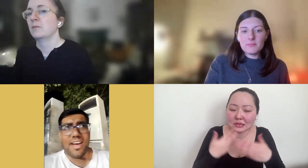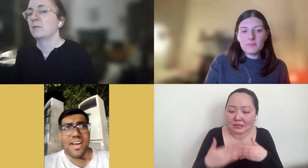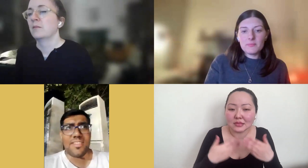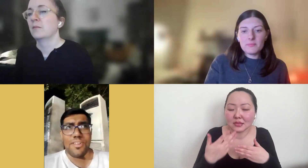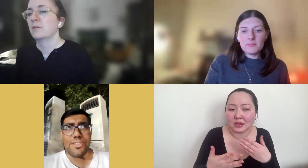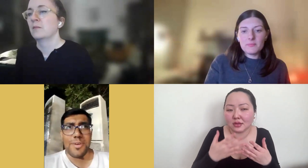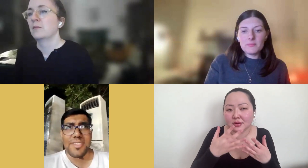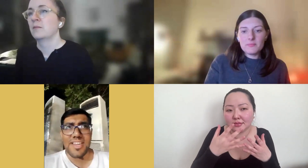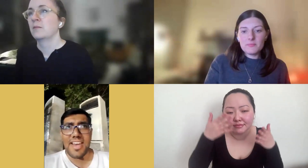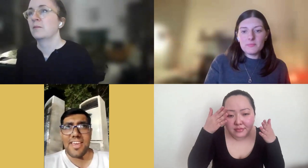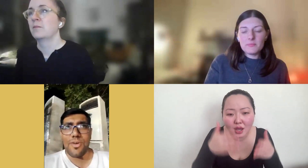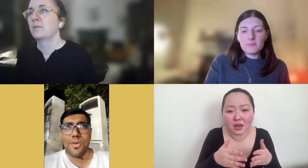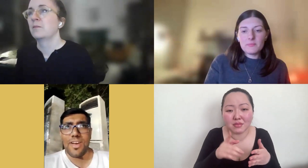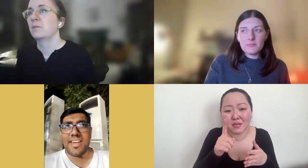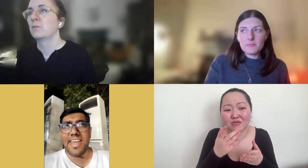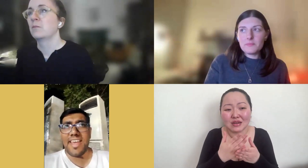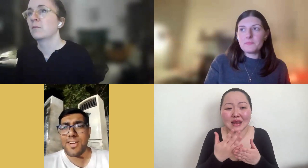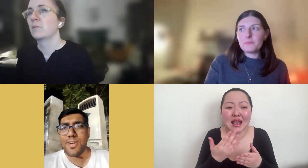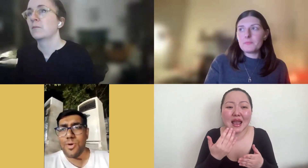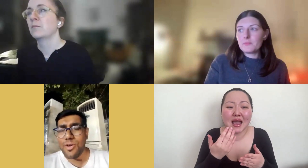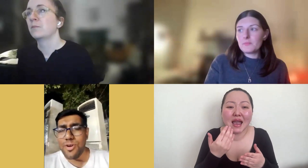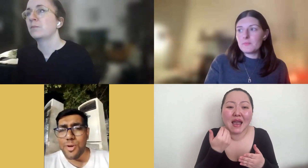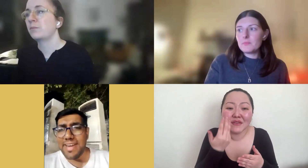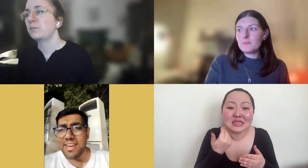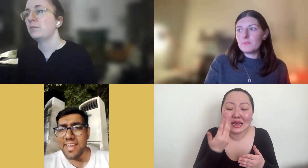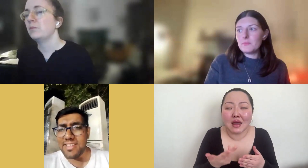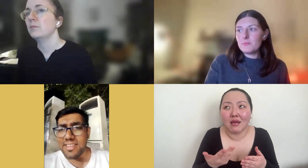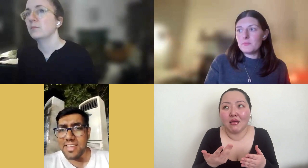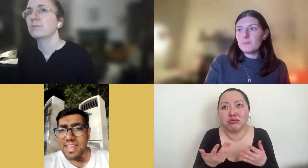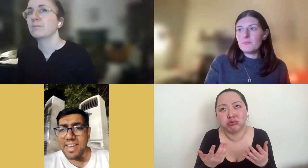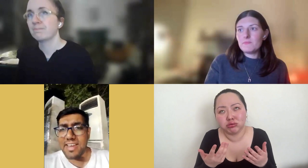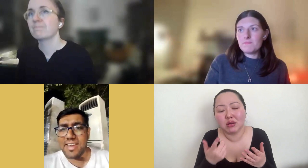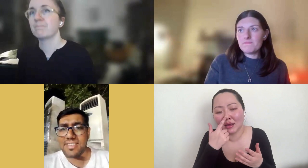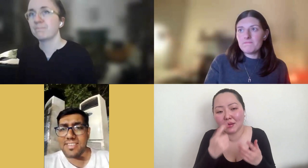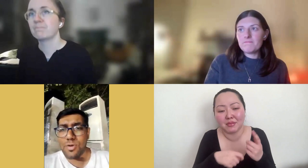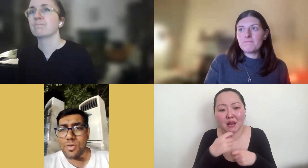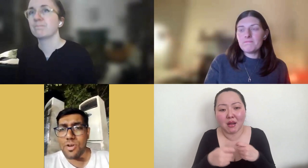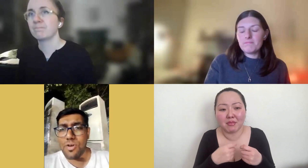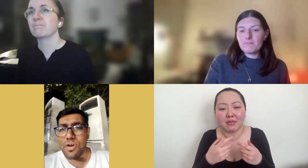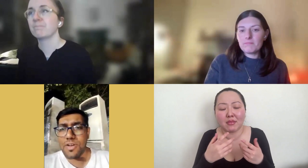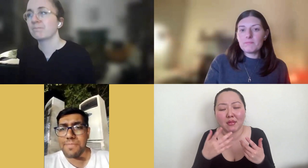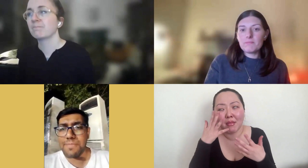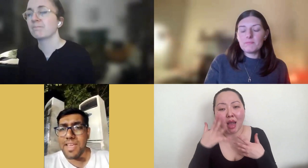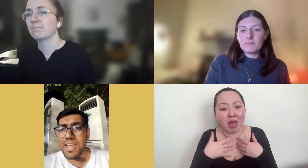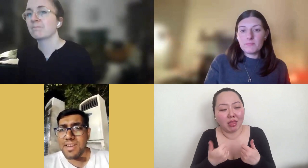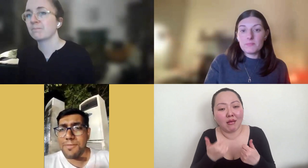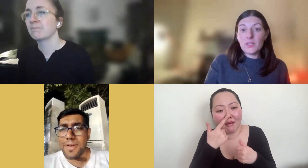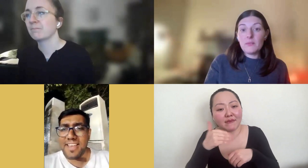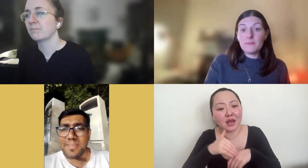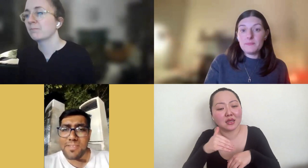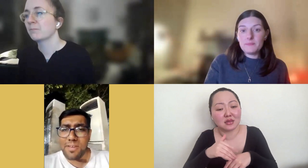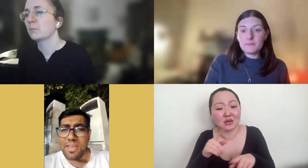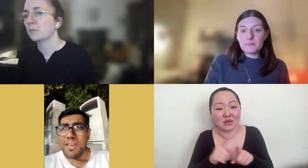for us personally, it takes a toll on your mental health and it takes a toll on different aspects.